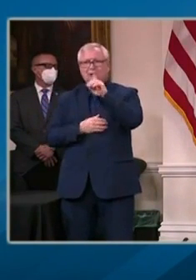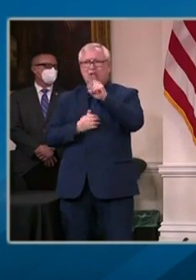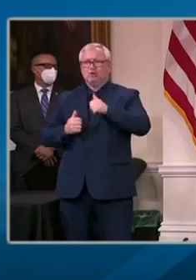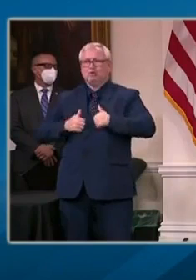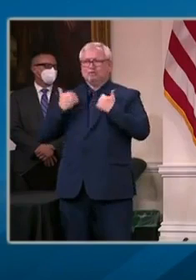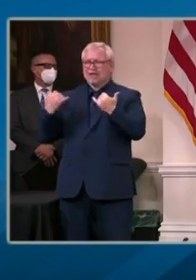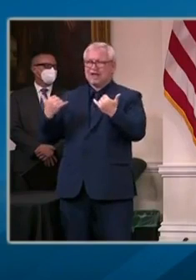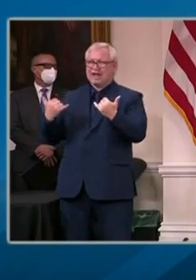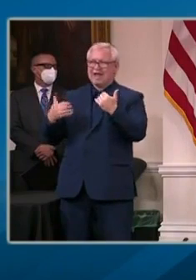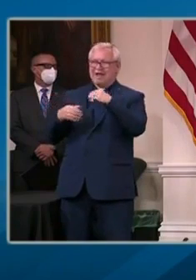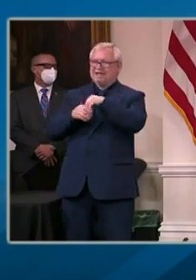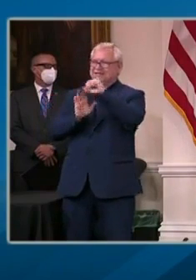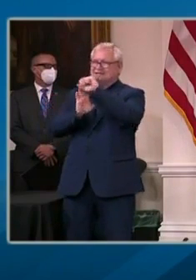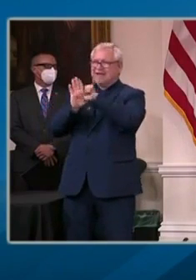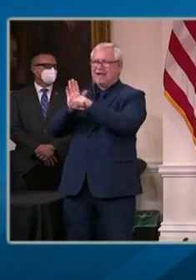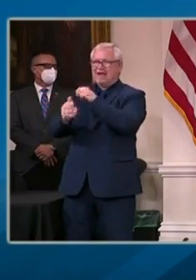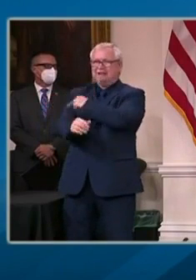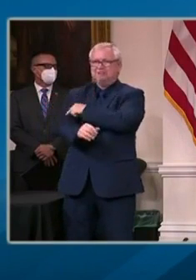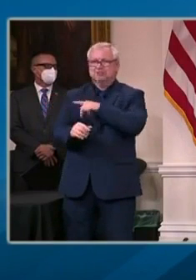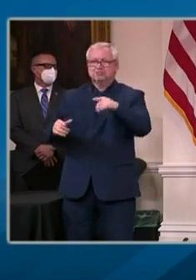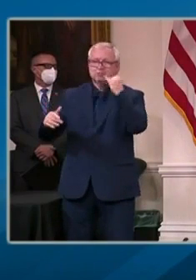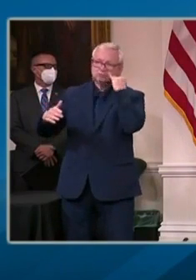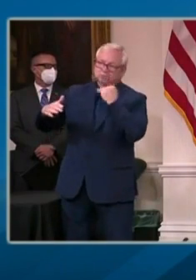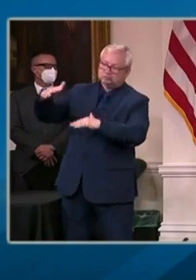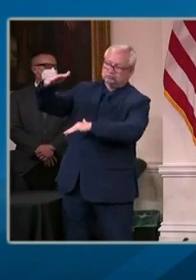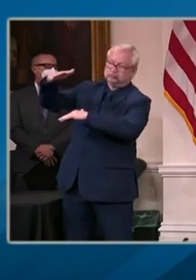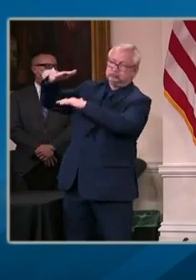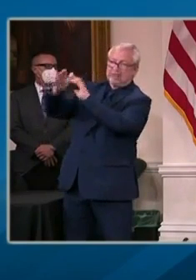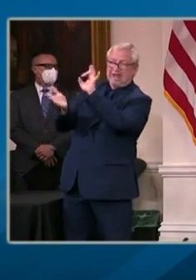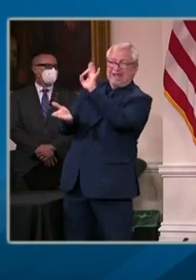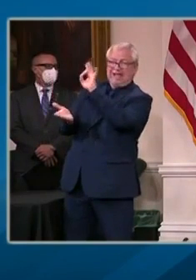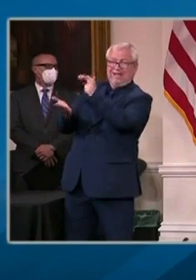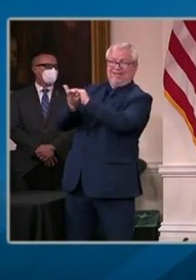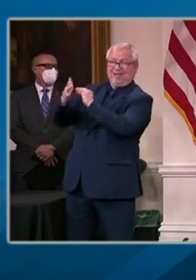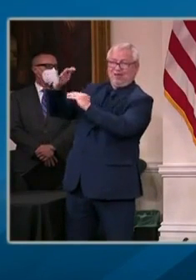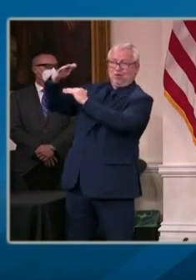WE CURRENTLY HAVE 6,816 MARYLANDERS IN OUR STATE HOSPITALS.